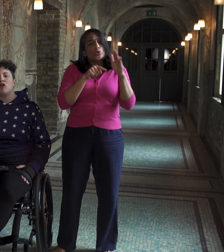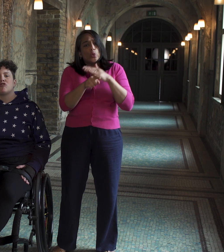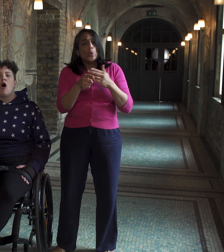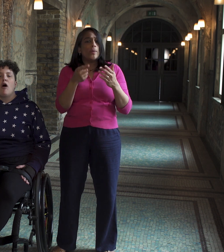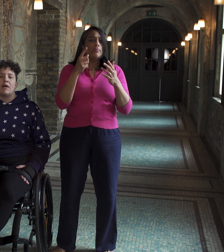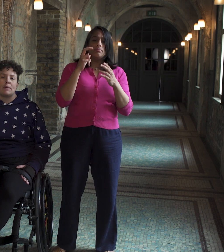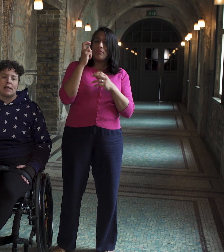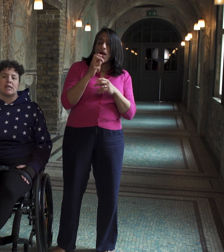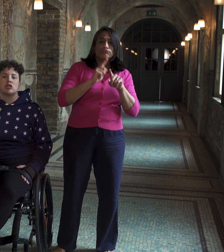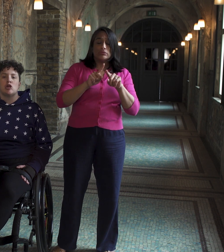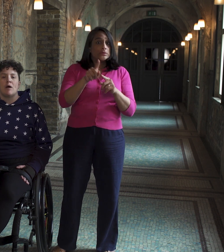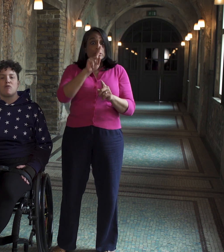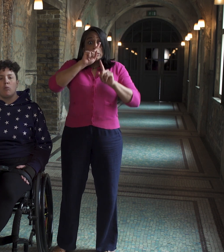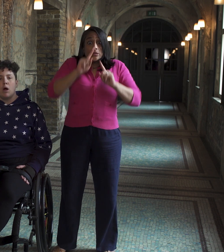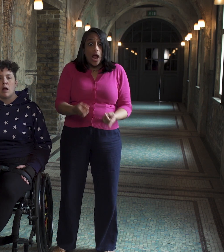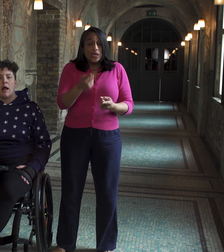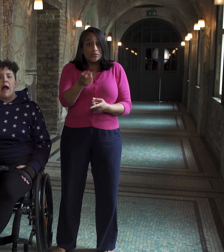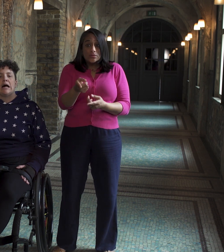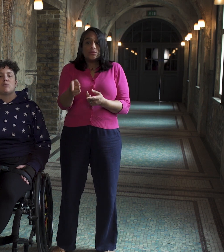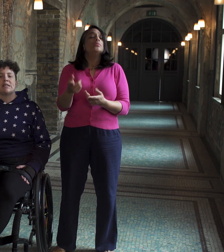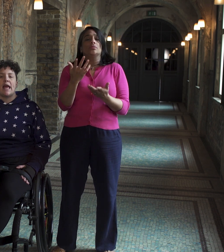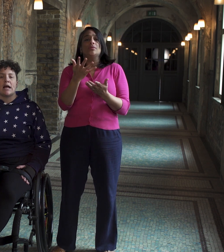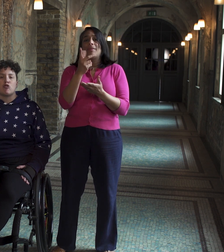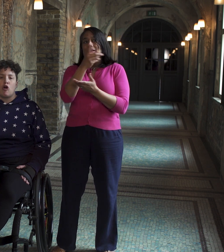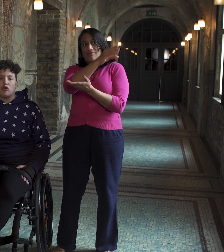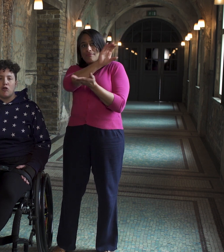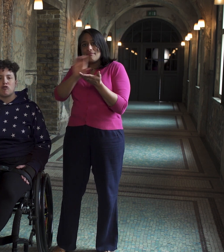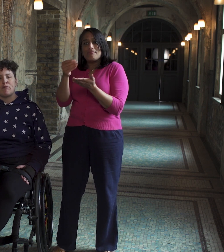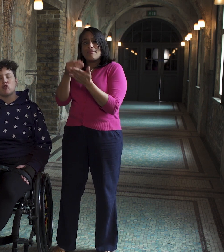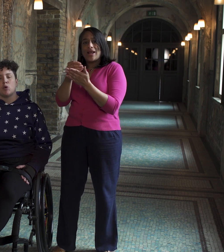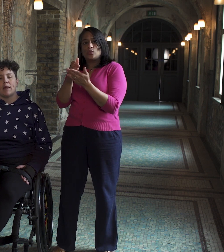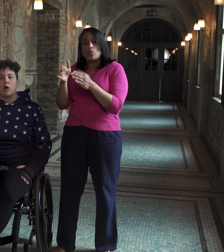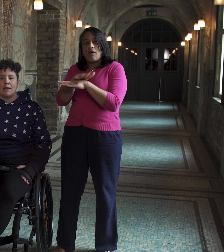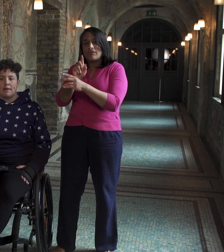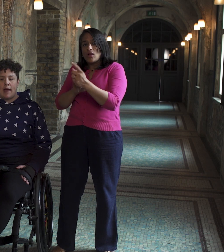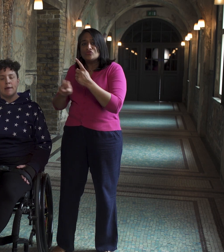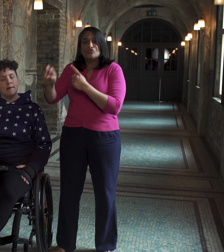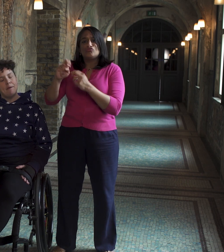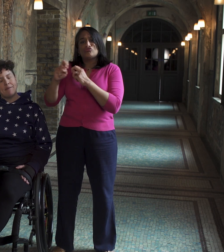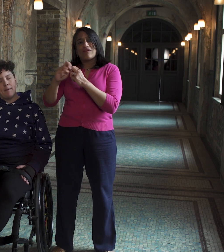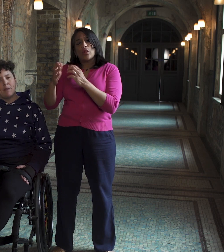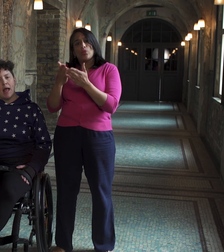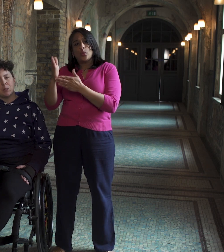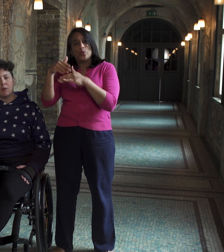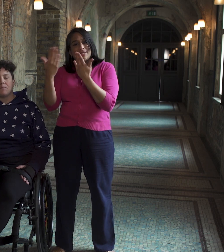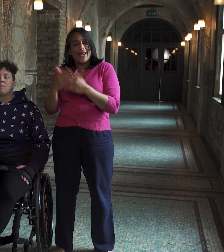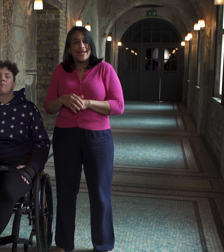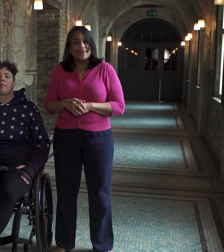of them getting to and from work as well as the extra costs of travel during their working day. biscuit, hedgehog, cats